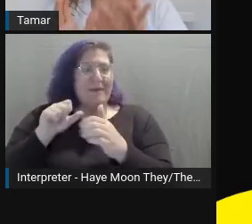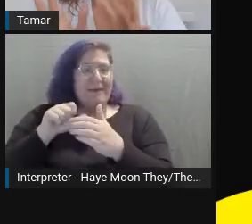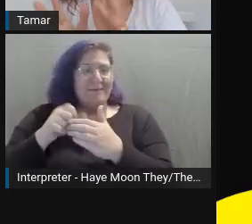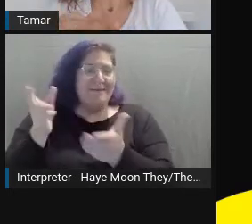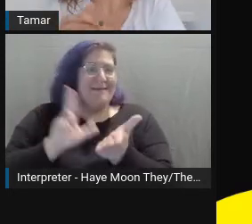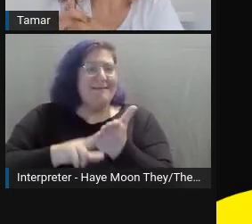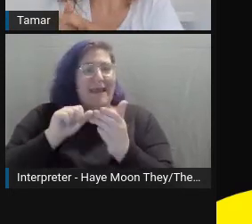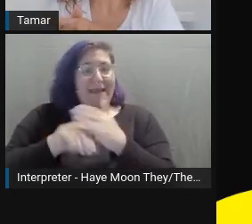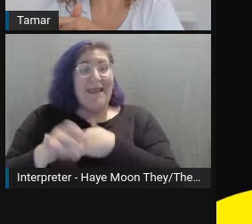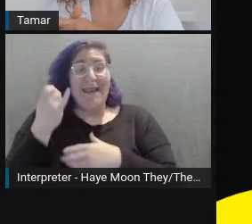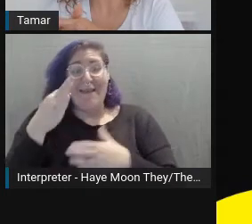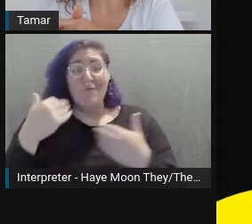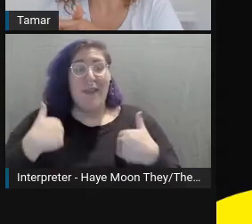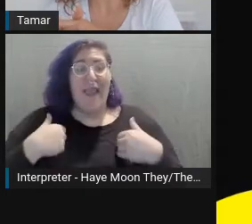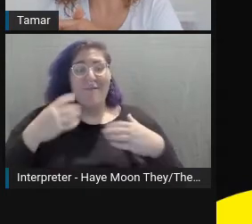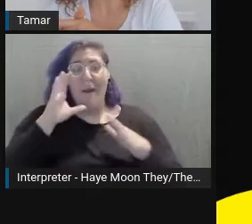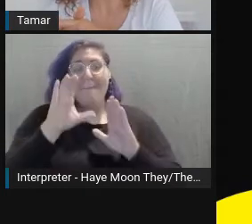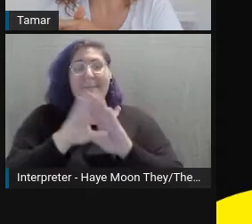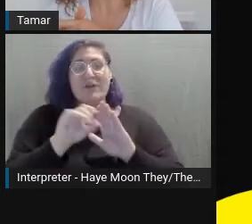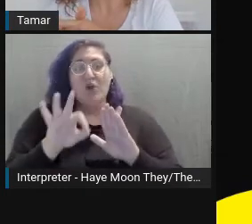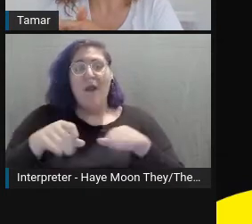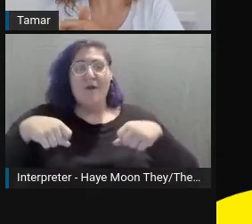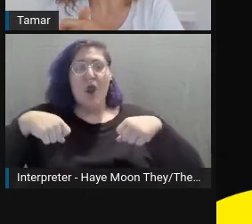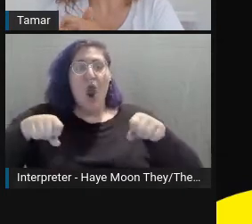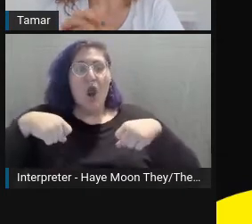the purchases go for.